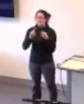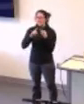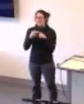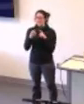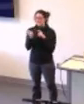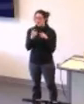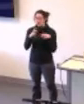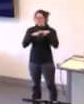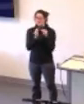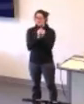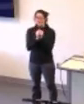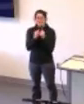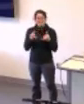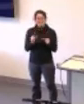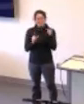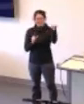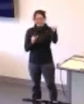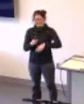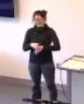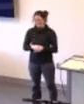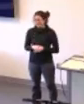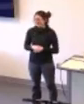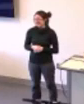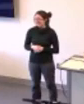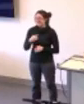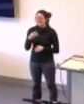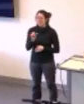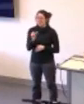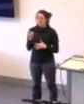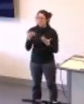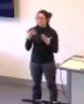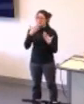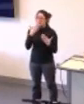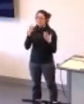I also want to thank our amazing donors.